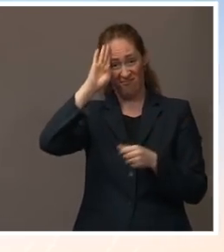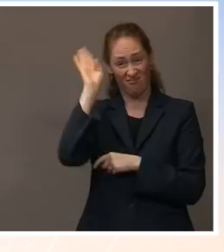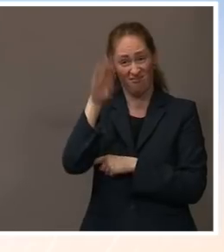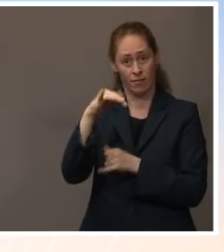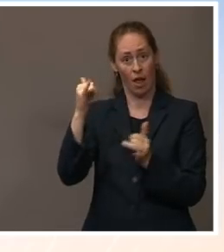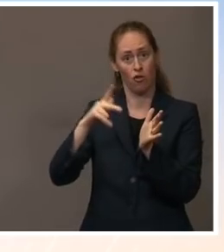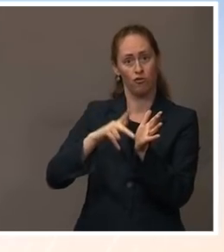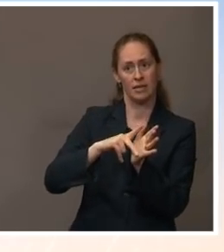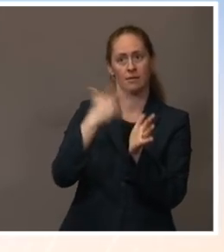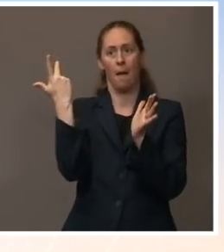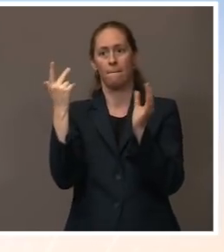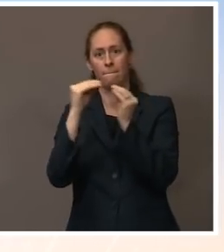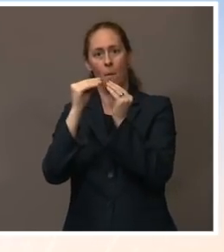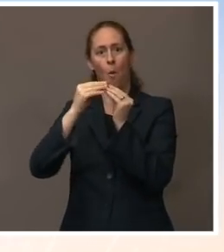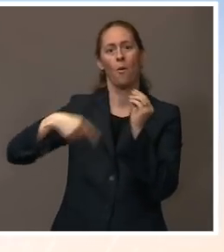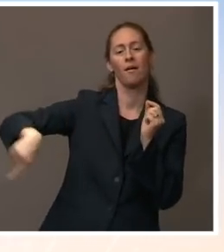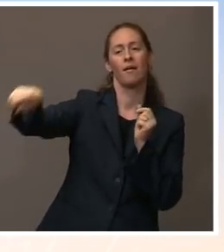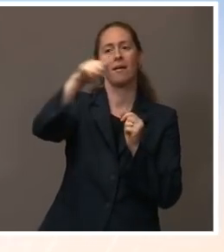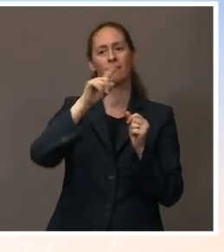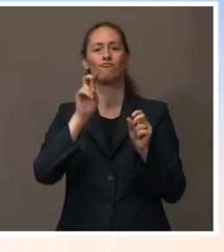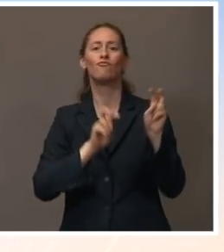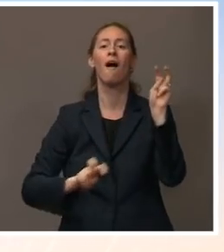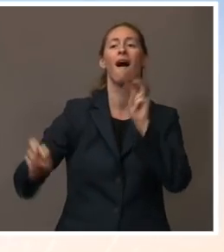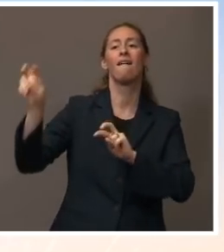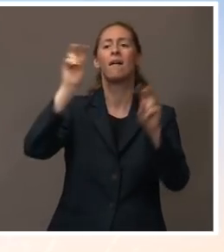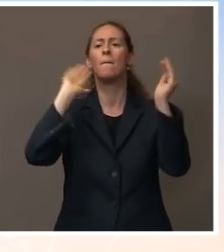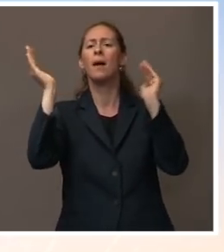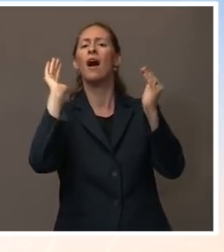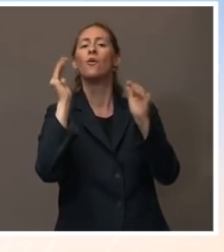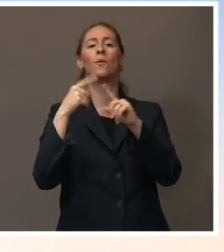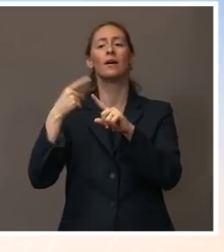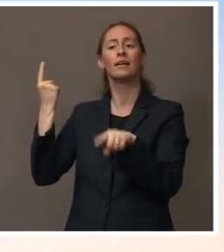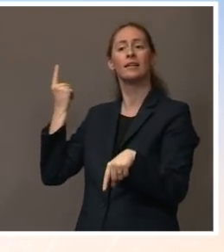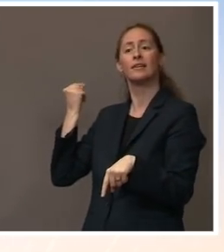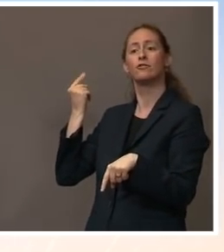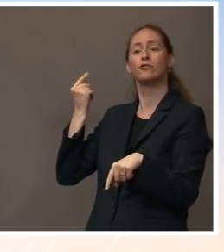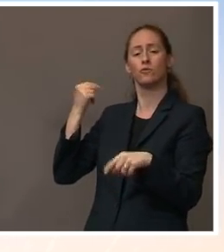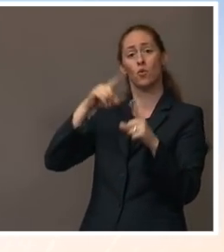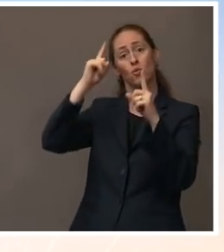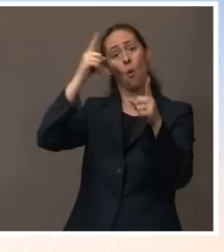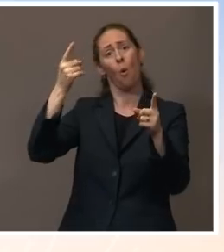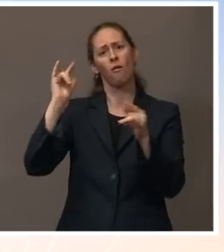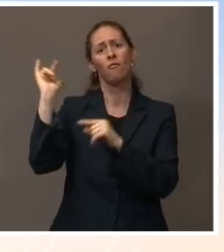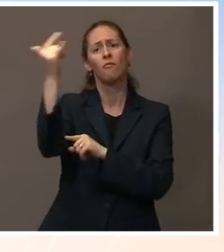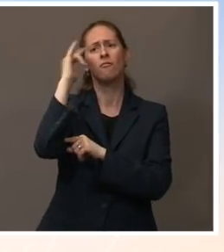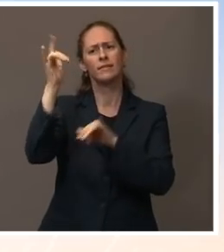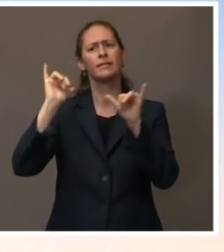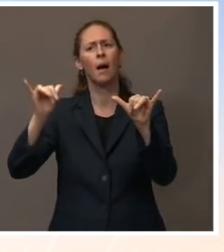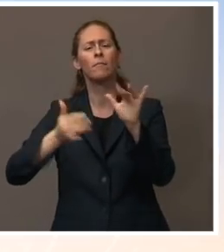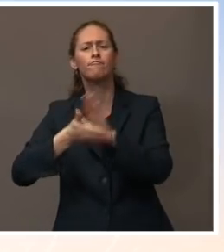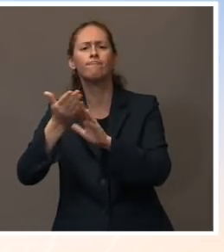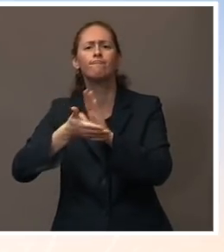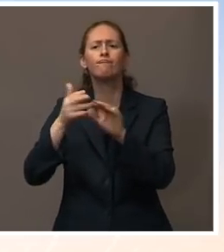and this funding will help airports ramp up operations, keep travelers safe, and workers employed. Hundreds of airports across the country